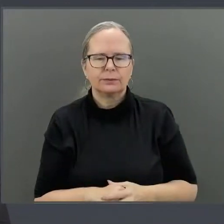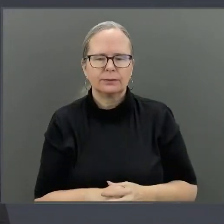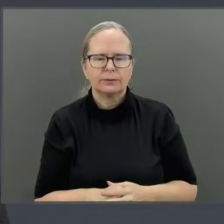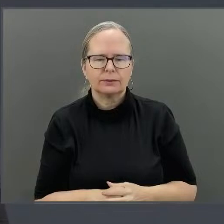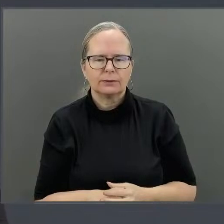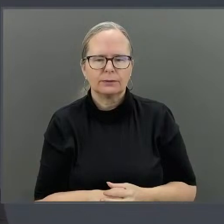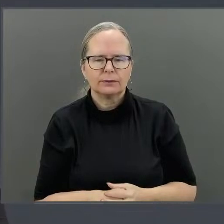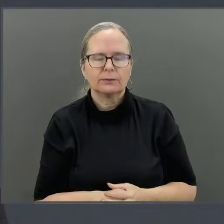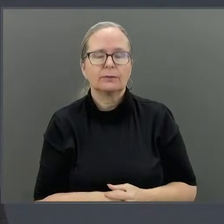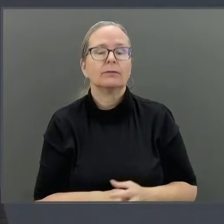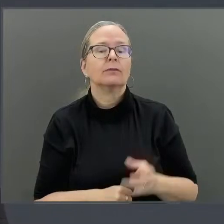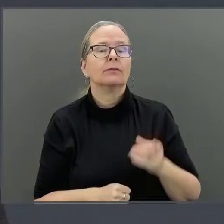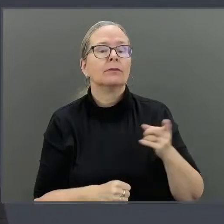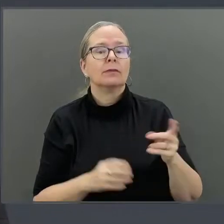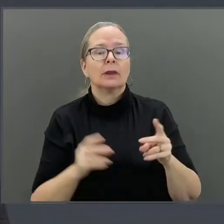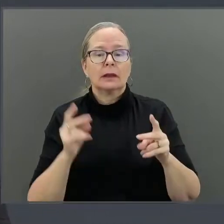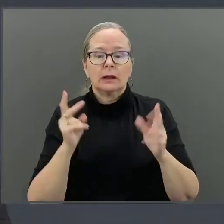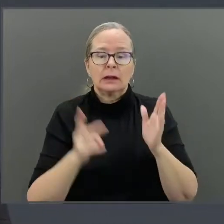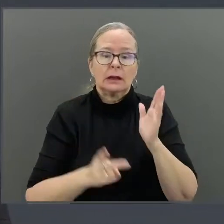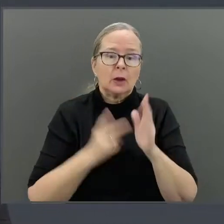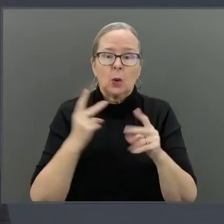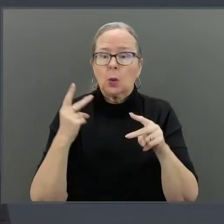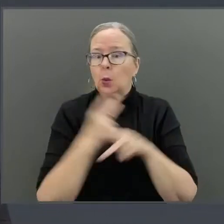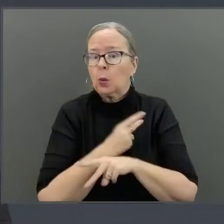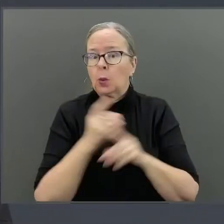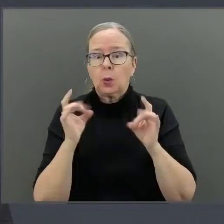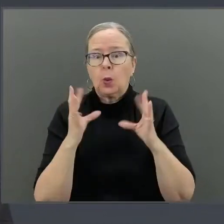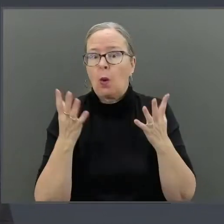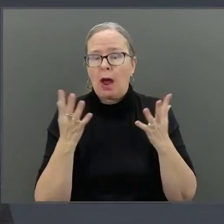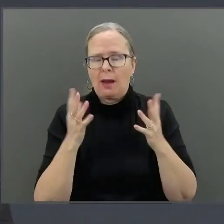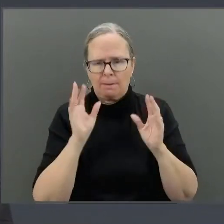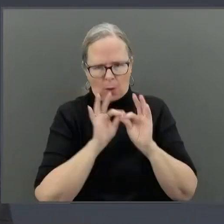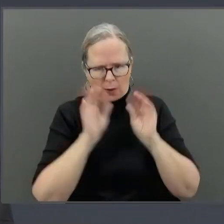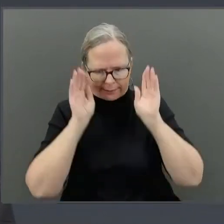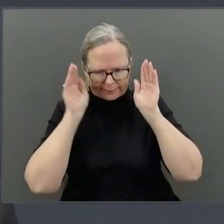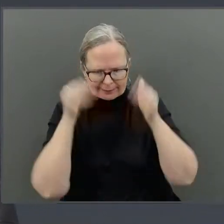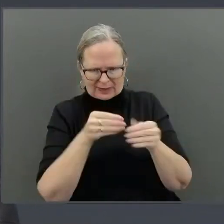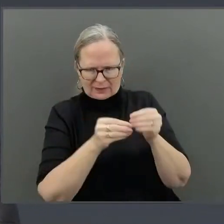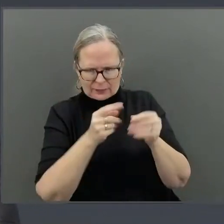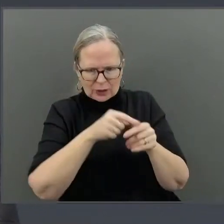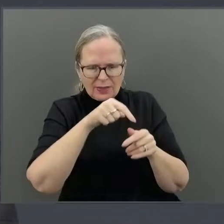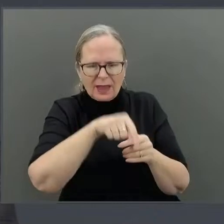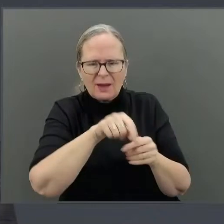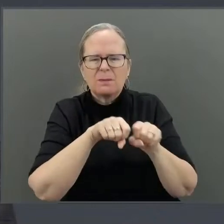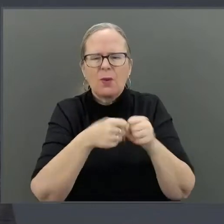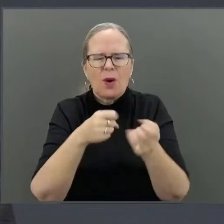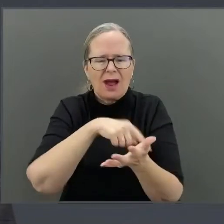progress with repairing the feeder main I'd like to thank the communities and commuters